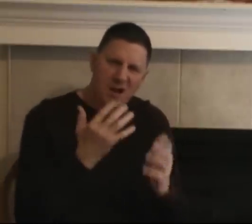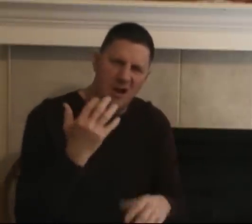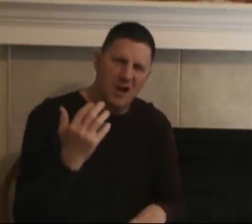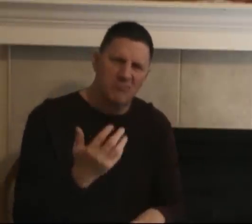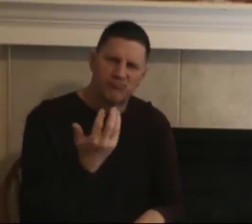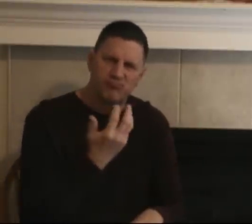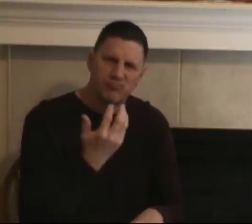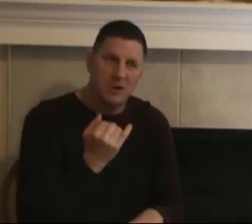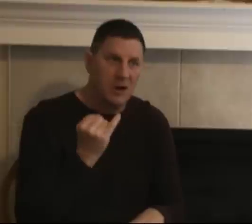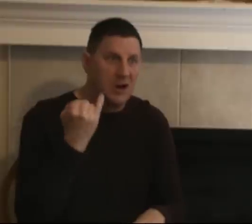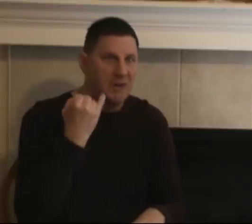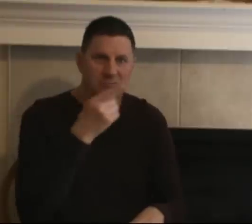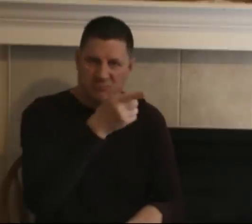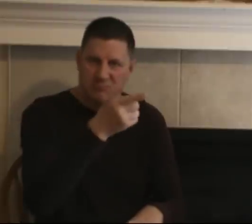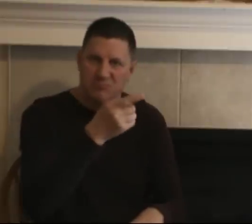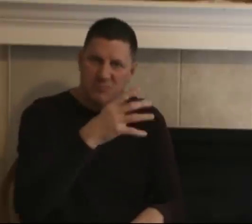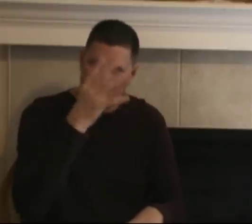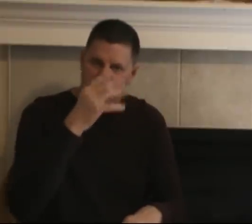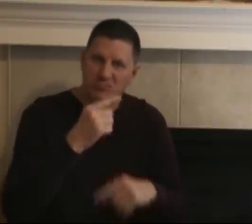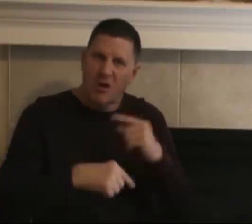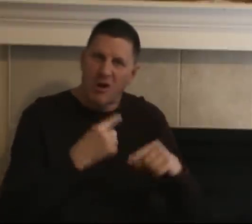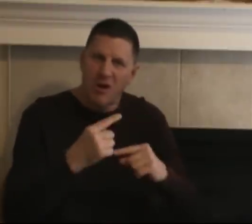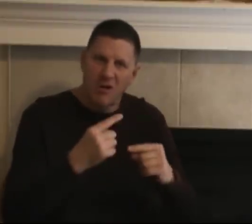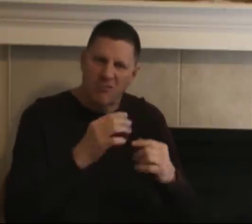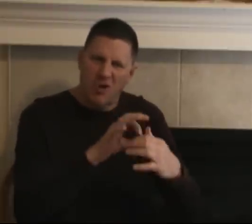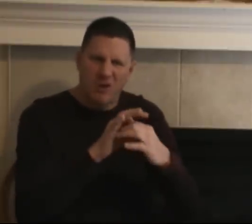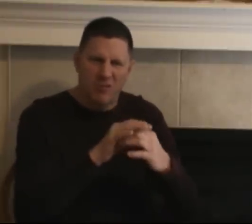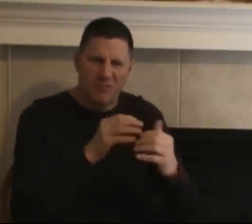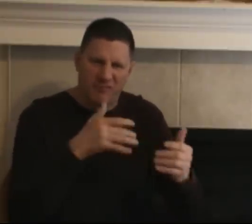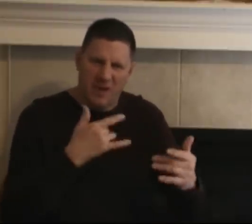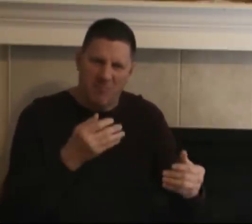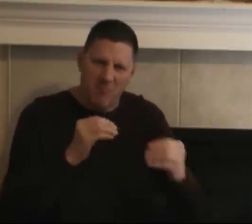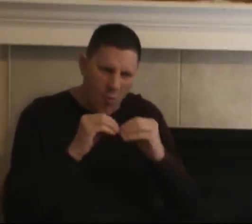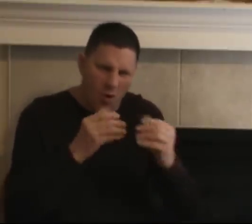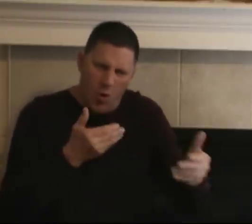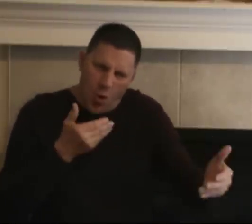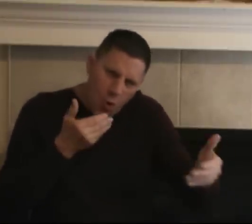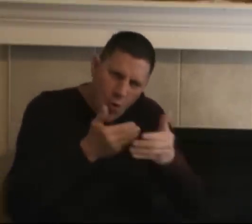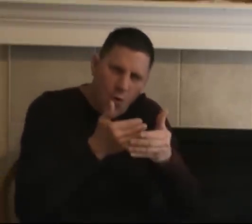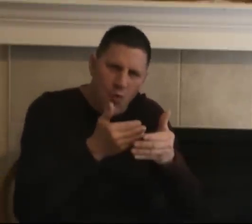Sign at all so it was really unfortunate. If their parents had learned Sign, they would